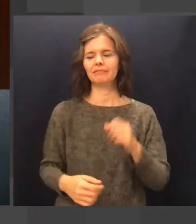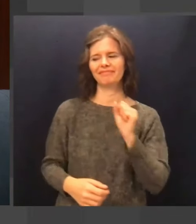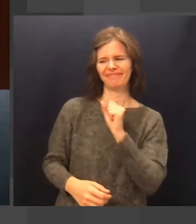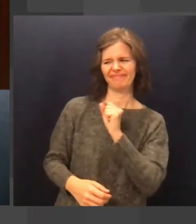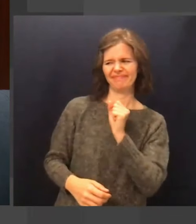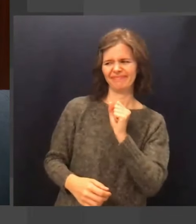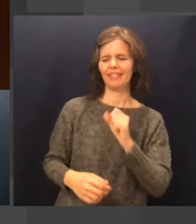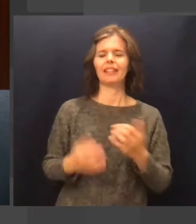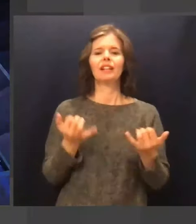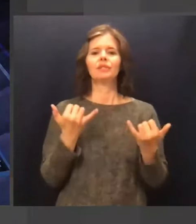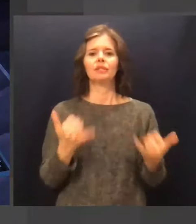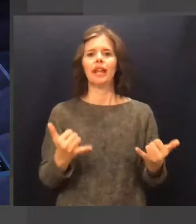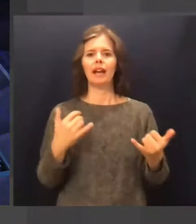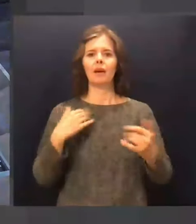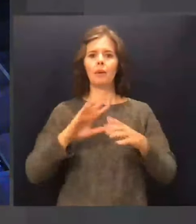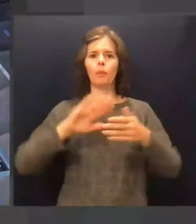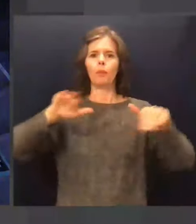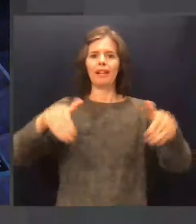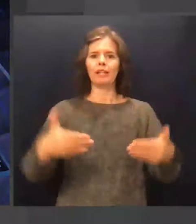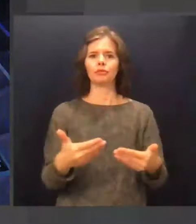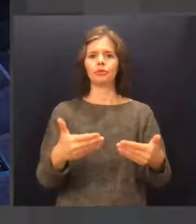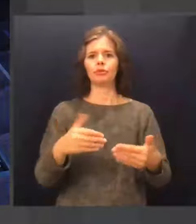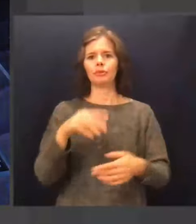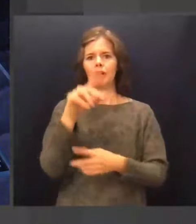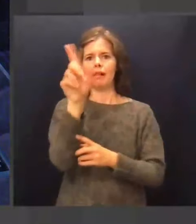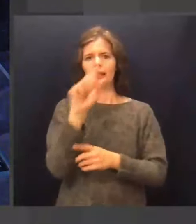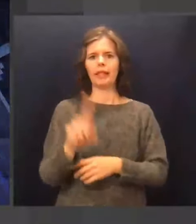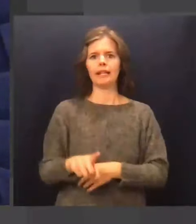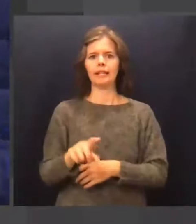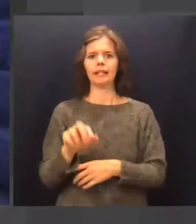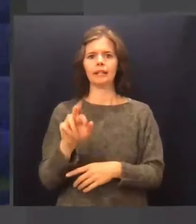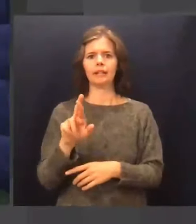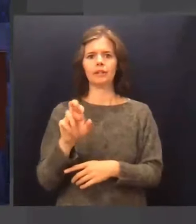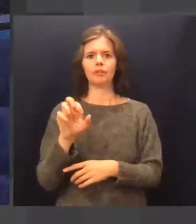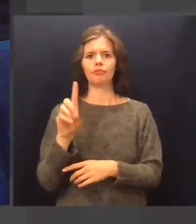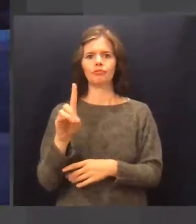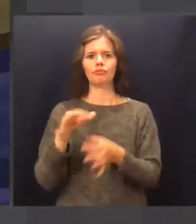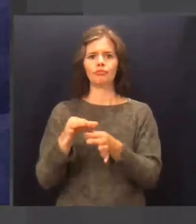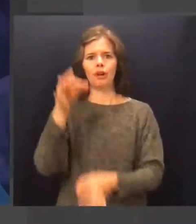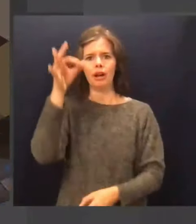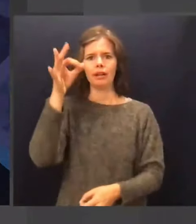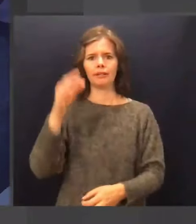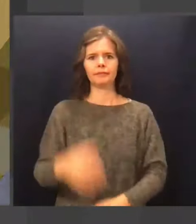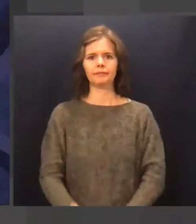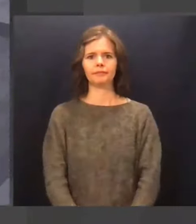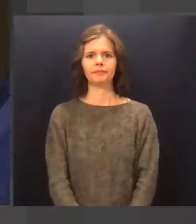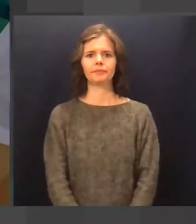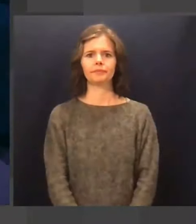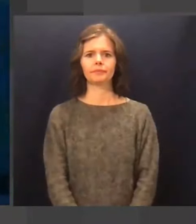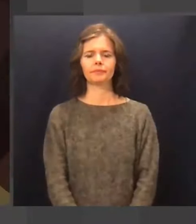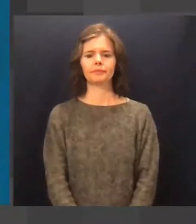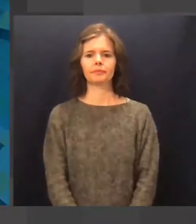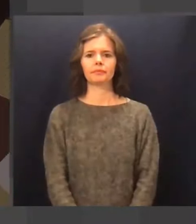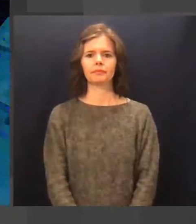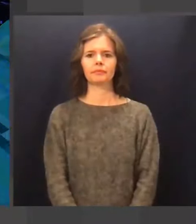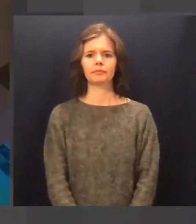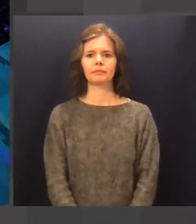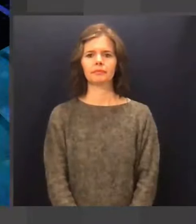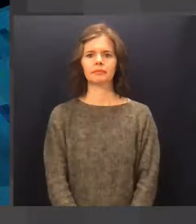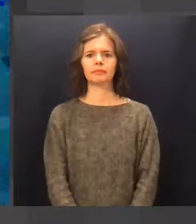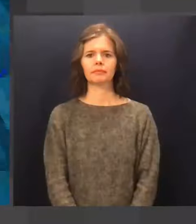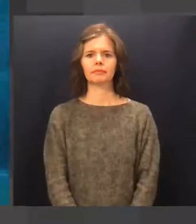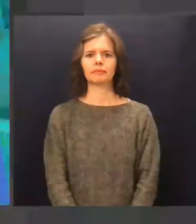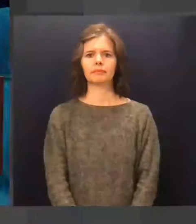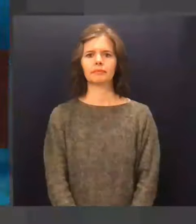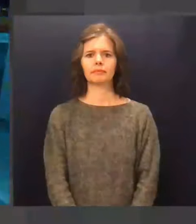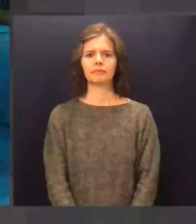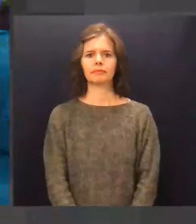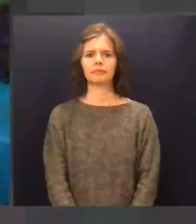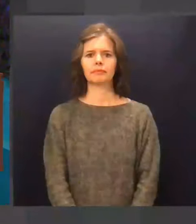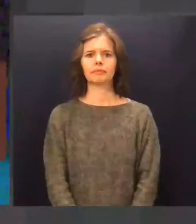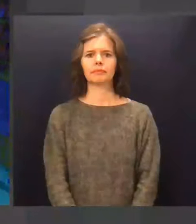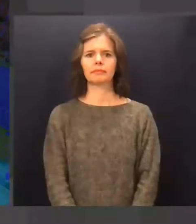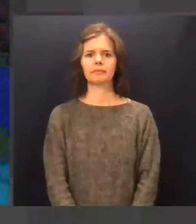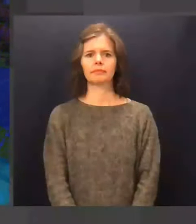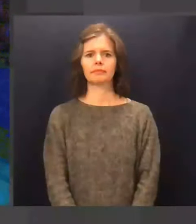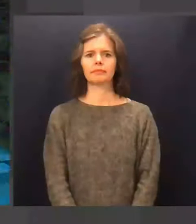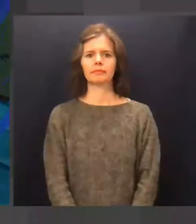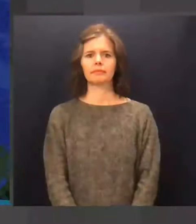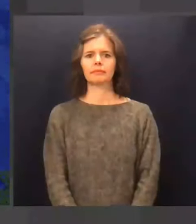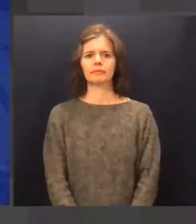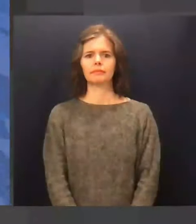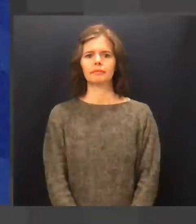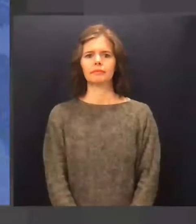WITH THAT WE ARE INTRODUCING THE